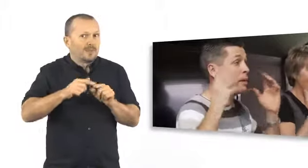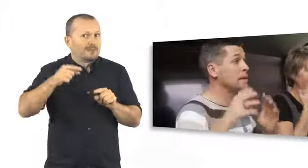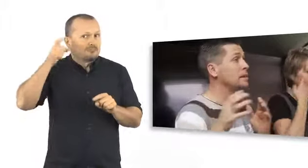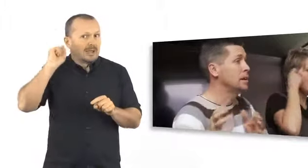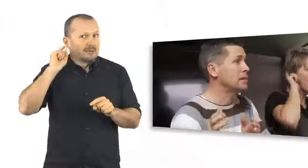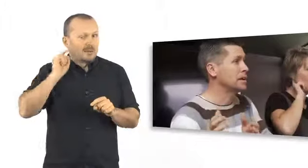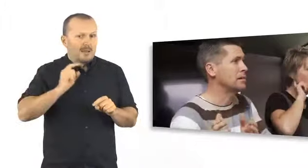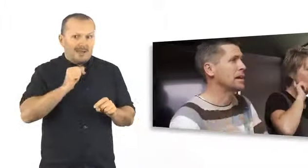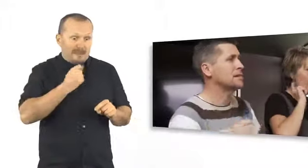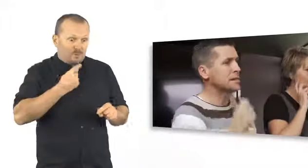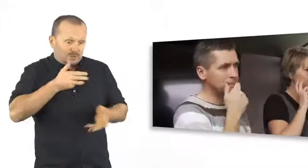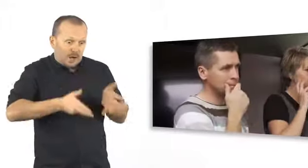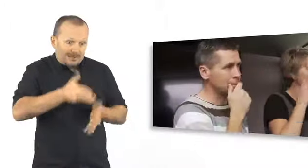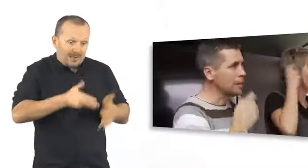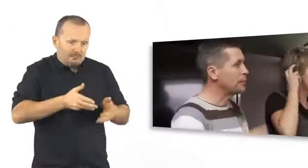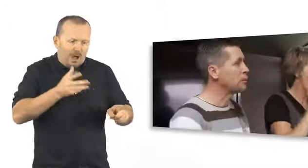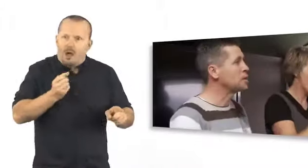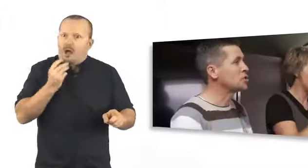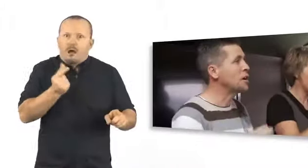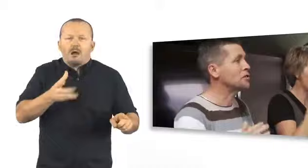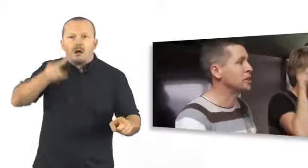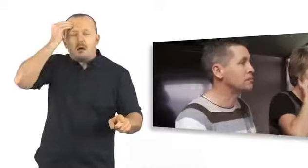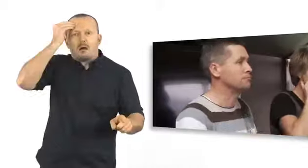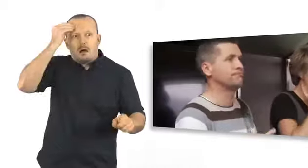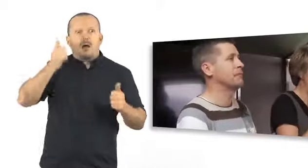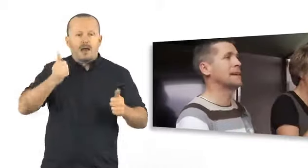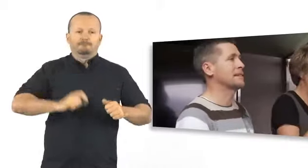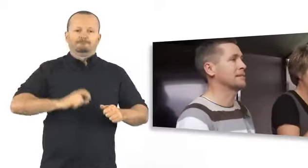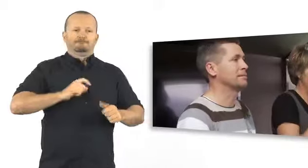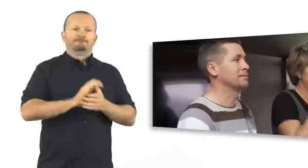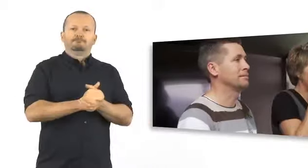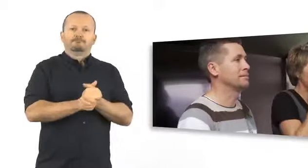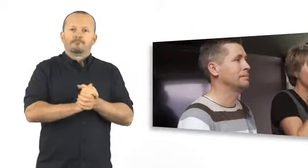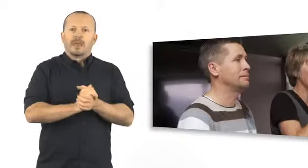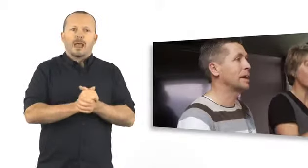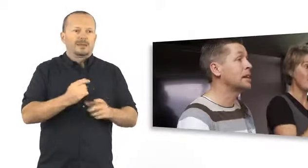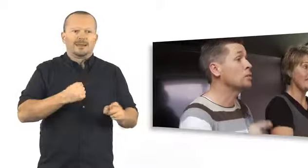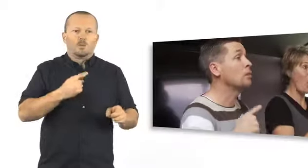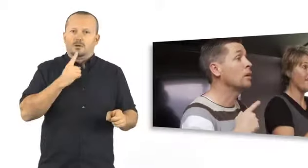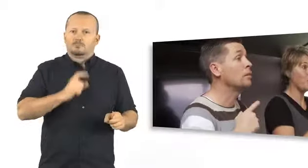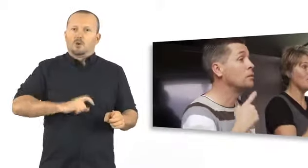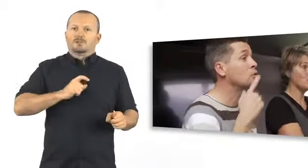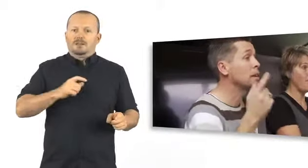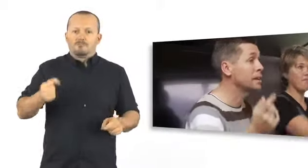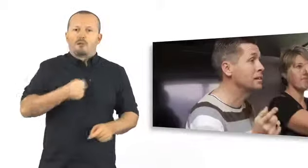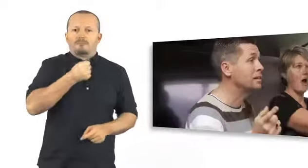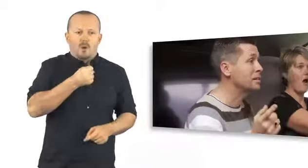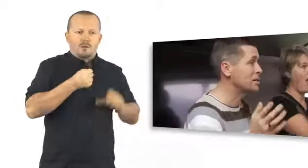wee bit better than hearing aids, but if we sign it to him he gets it, and he’ll verbally